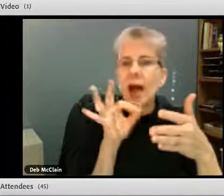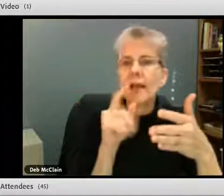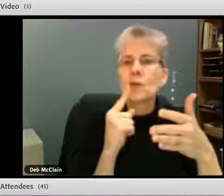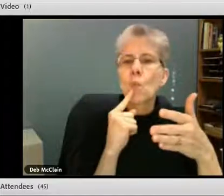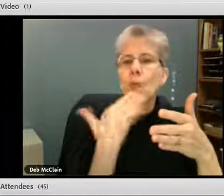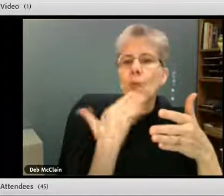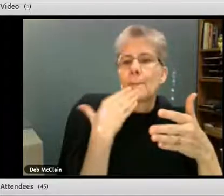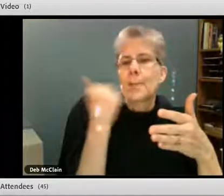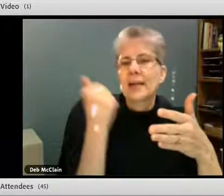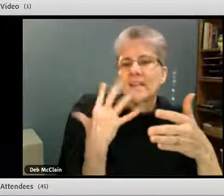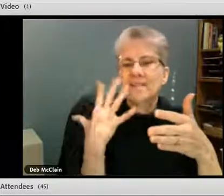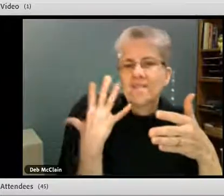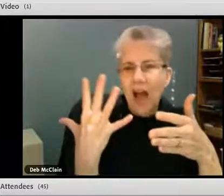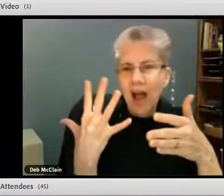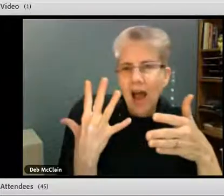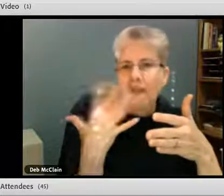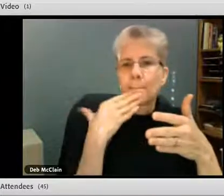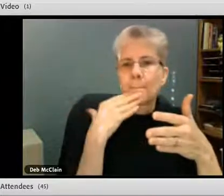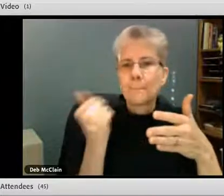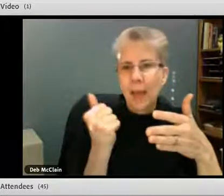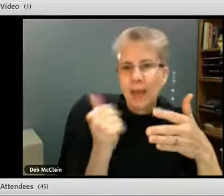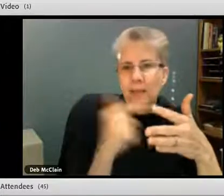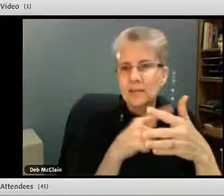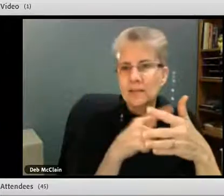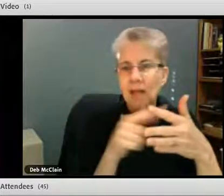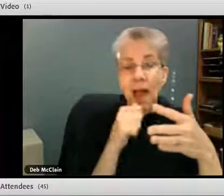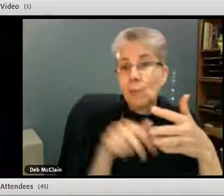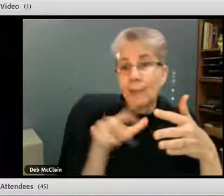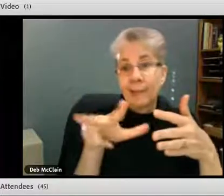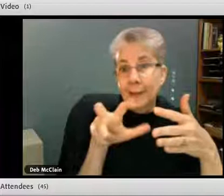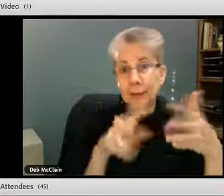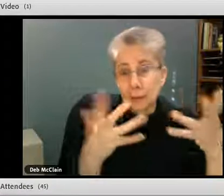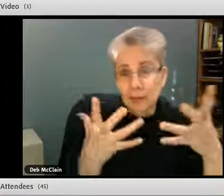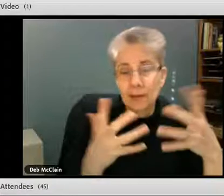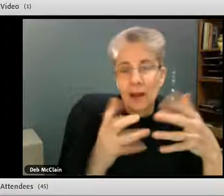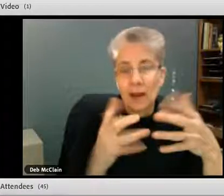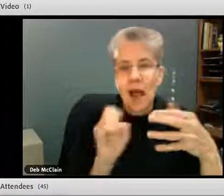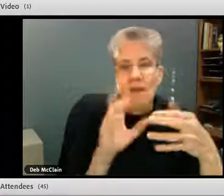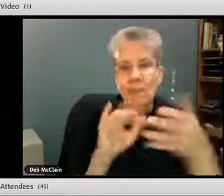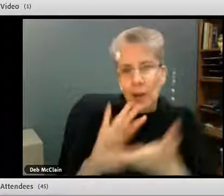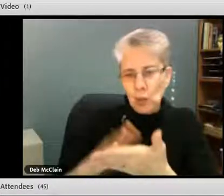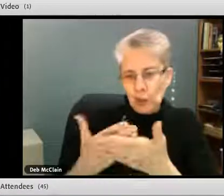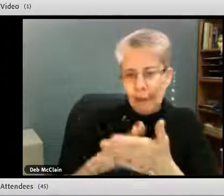I probably don't need 300 of Mary cooking brownies. I'm really gonna have brownies after this session.